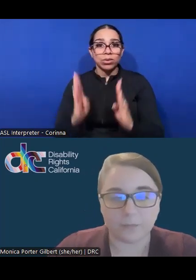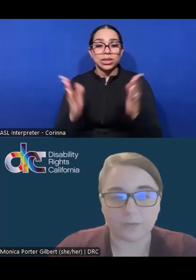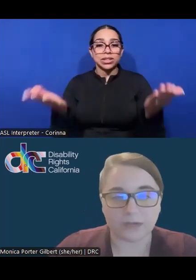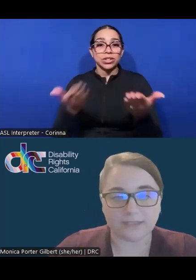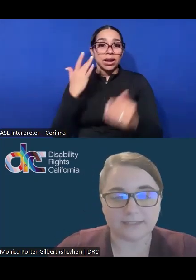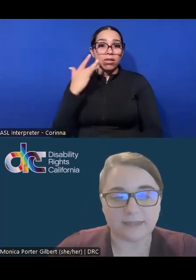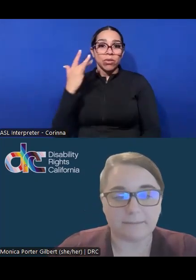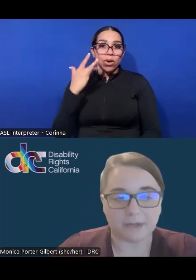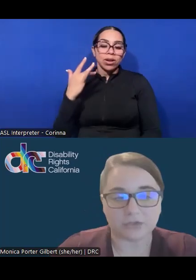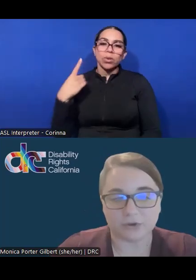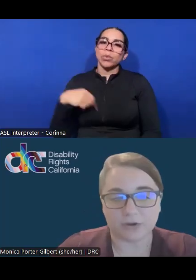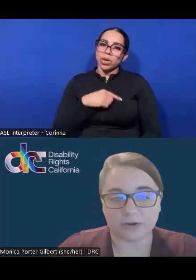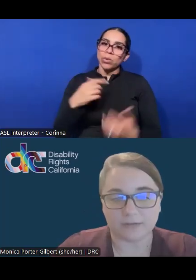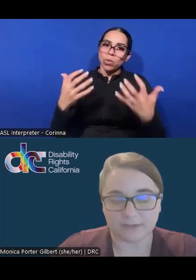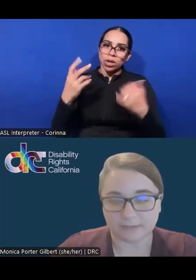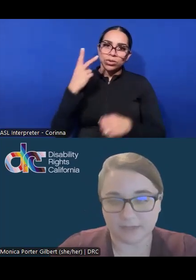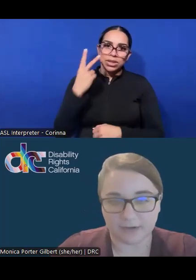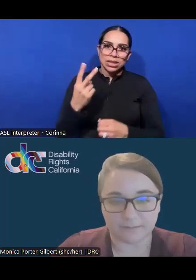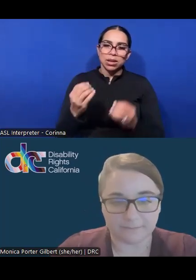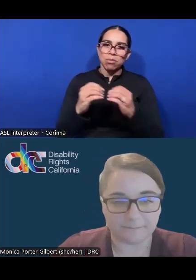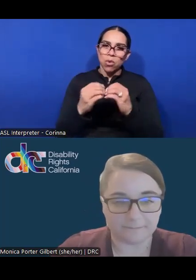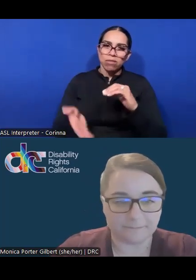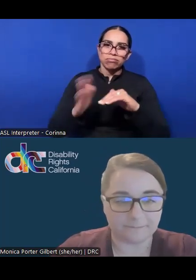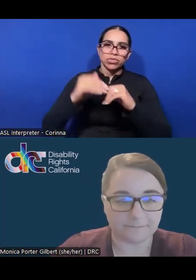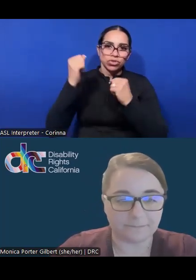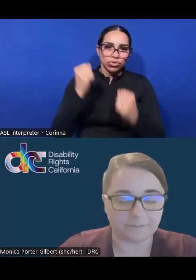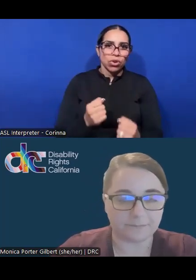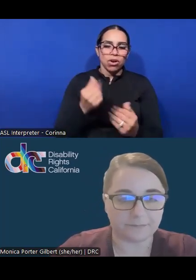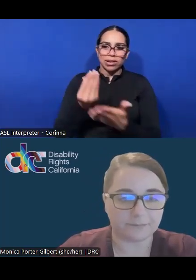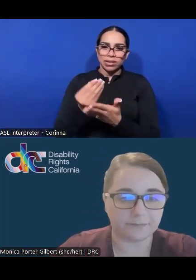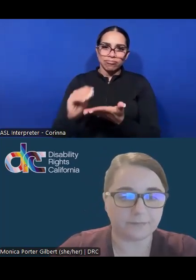we would like to see a much stronger investment here.